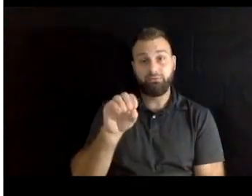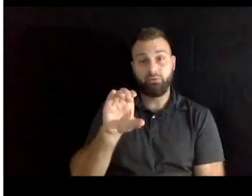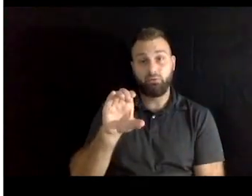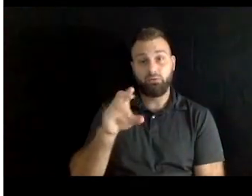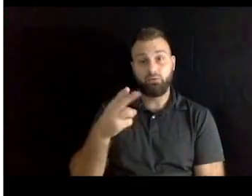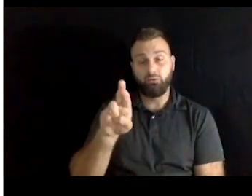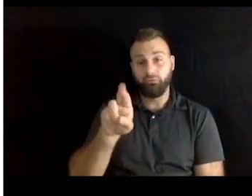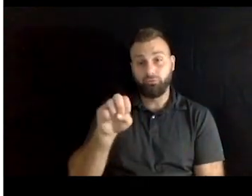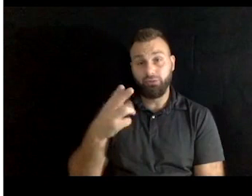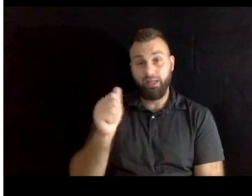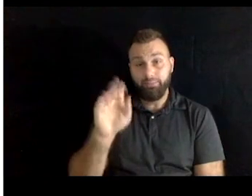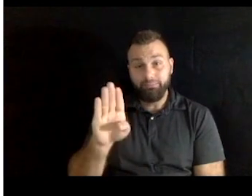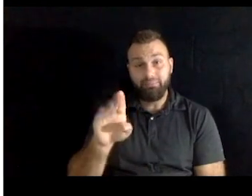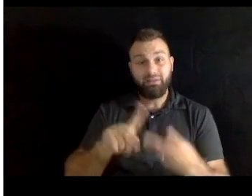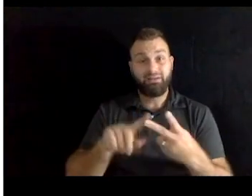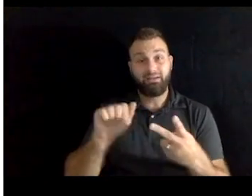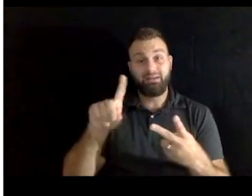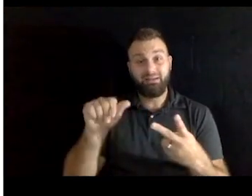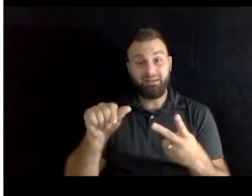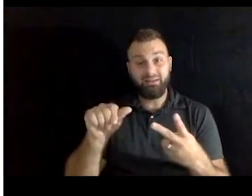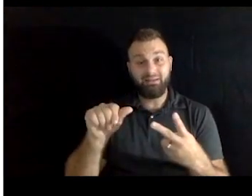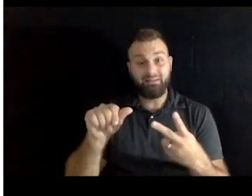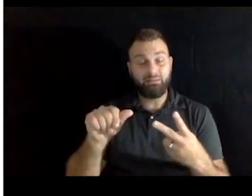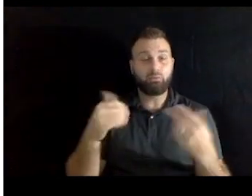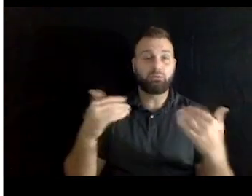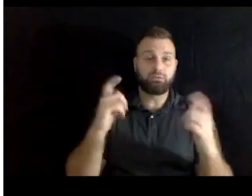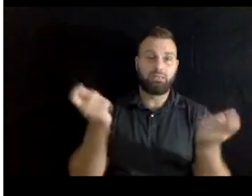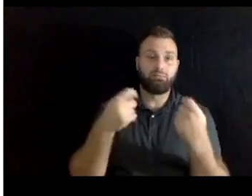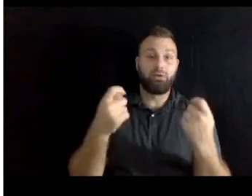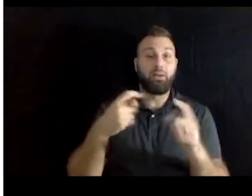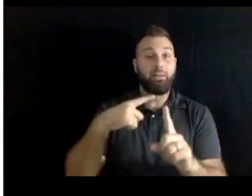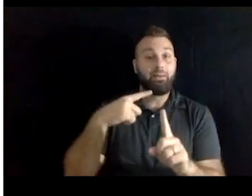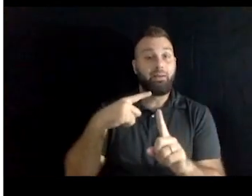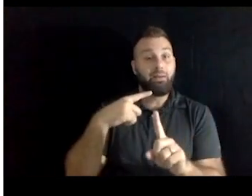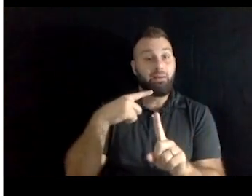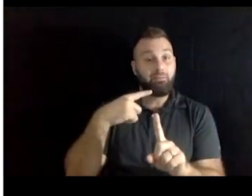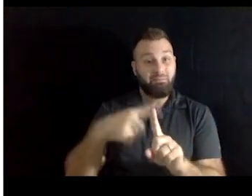Americans with Disabilities Act turning 30. But despite this progress as I've shown